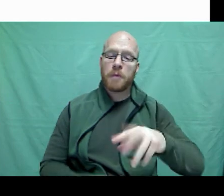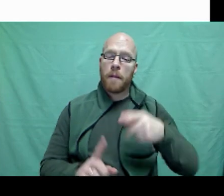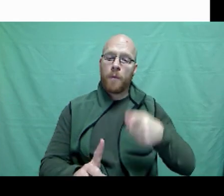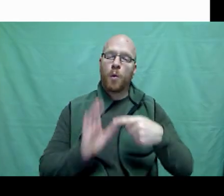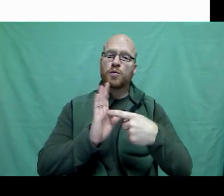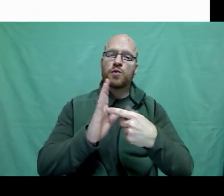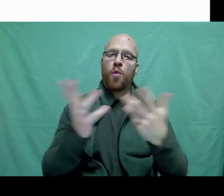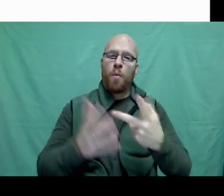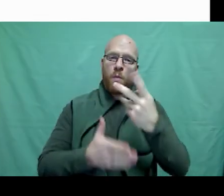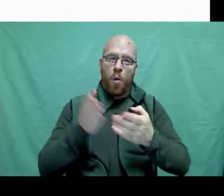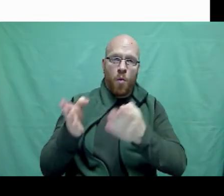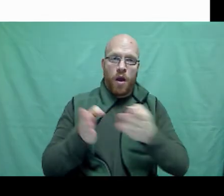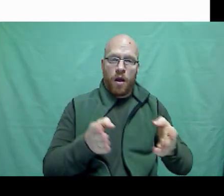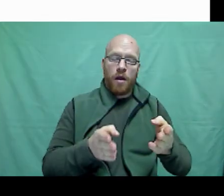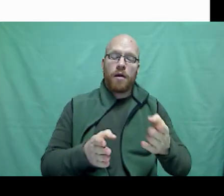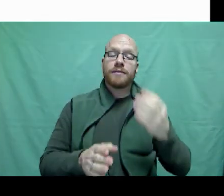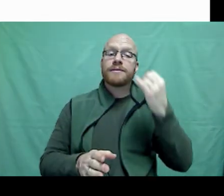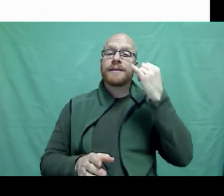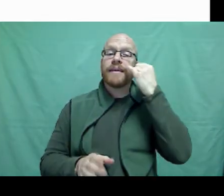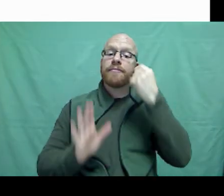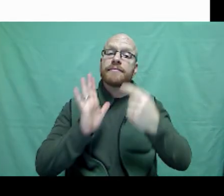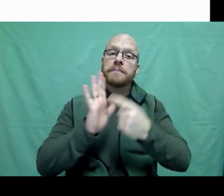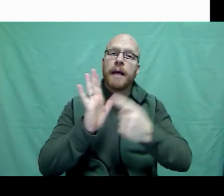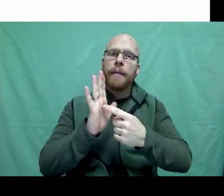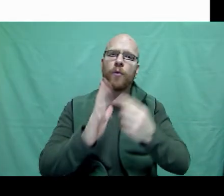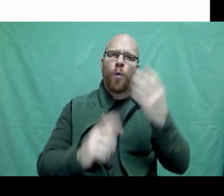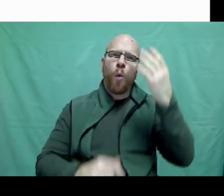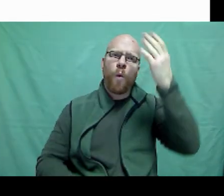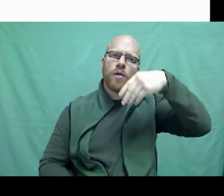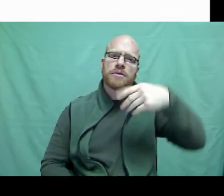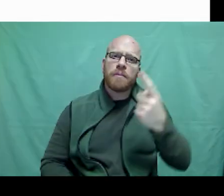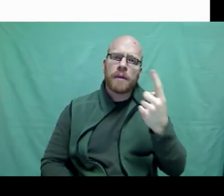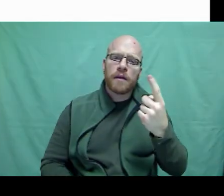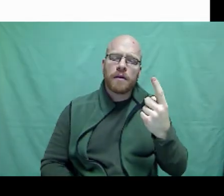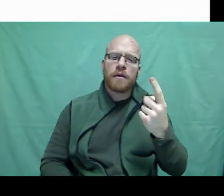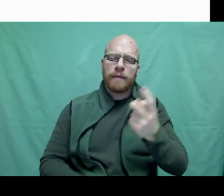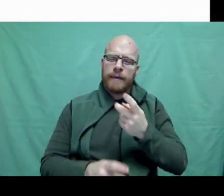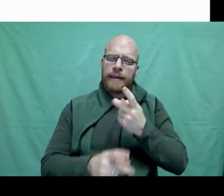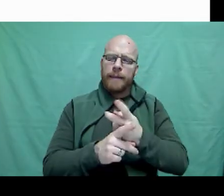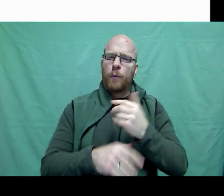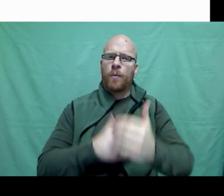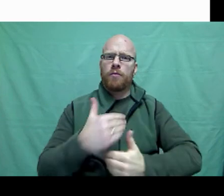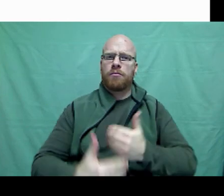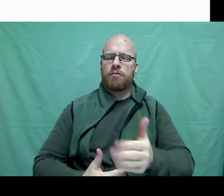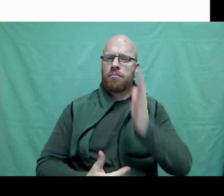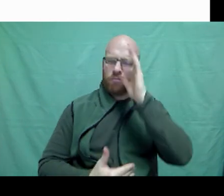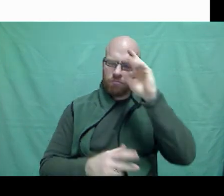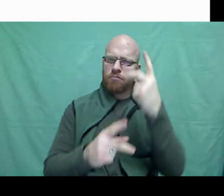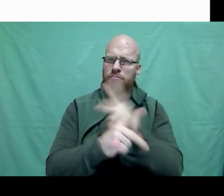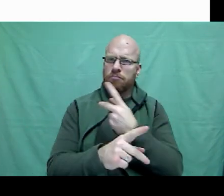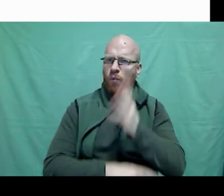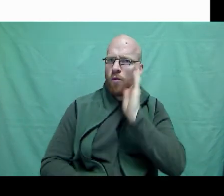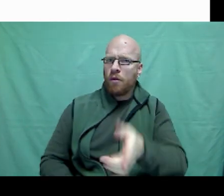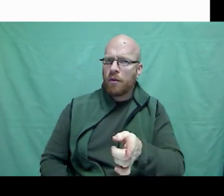Okay my point concerning both ways is if, if you were to overlook the best factor pair you can still go,